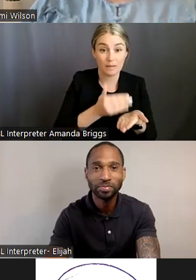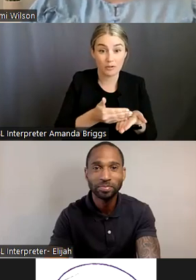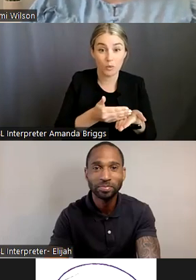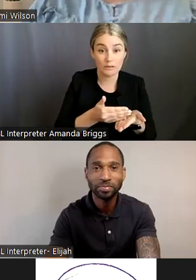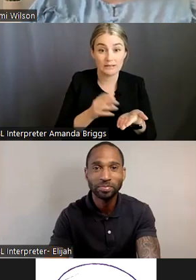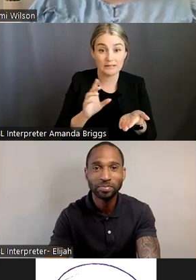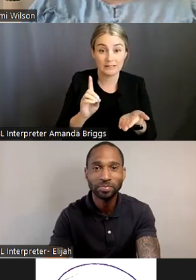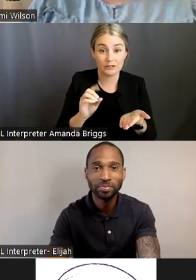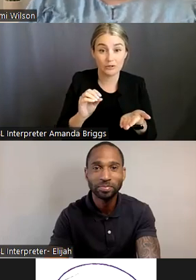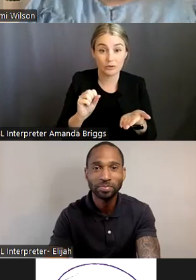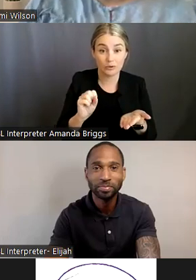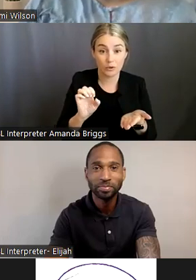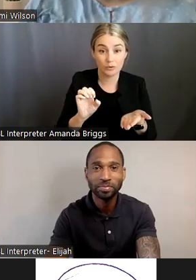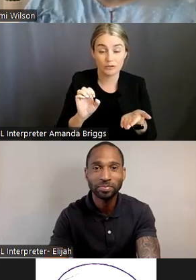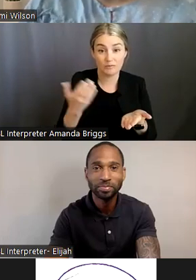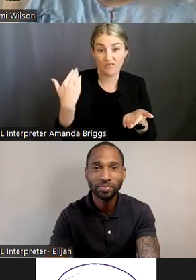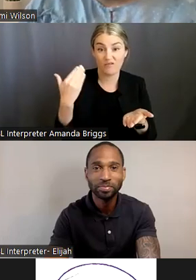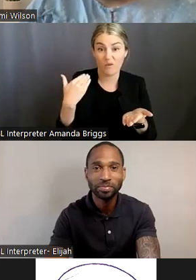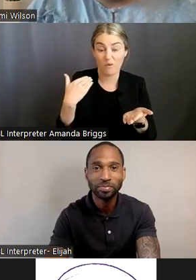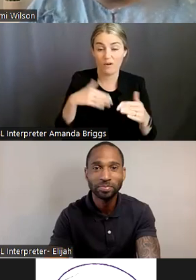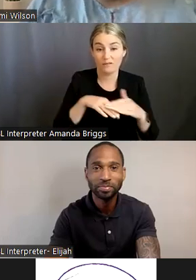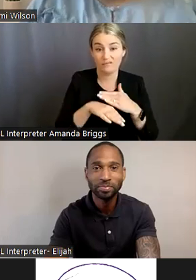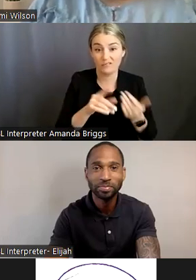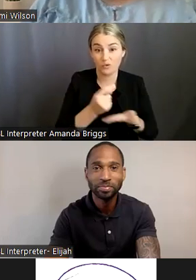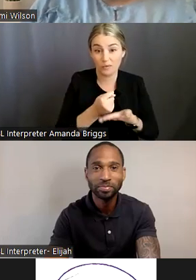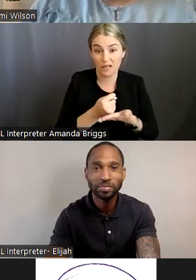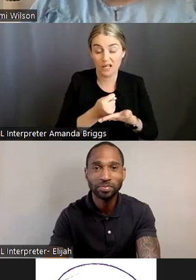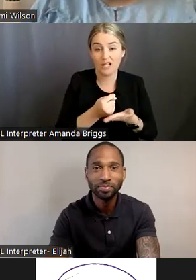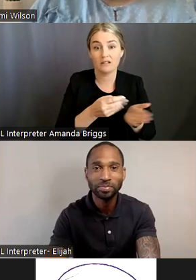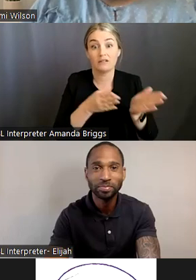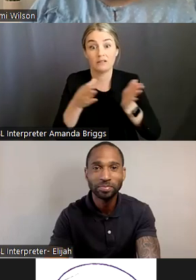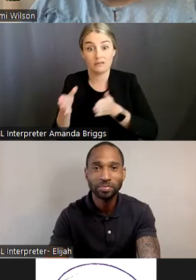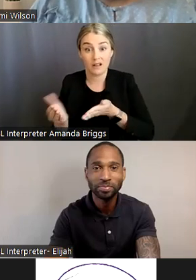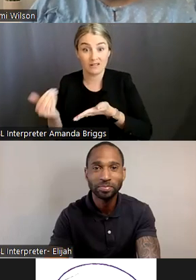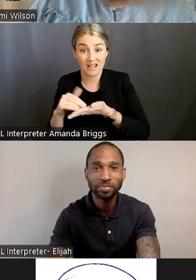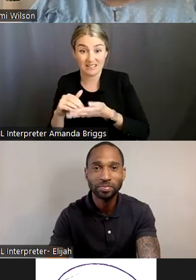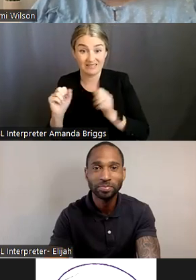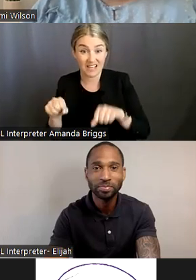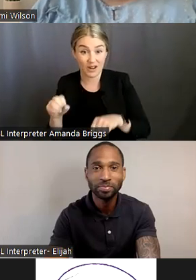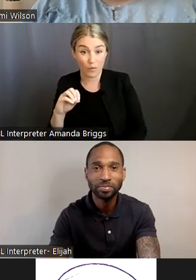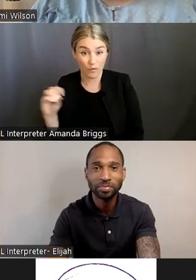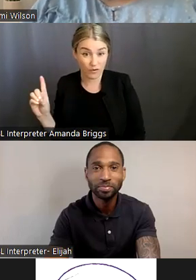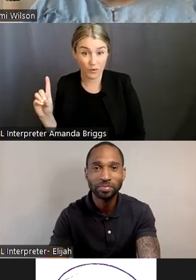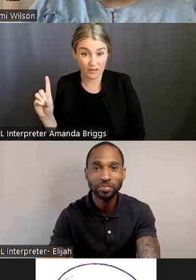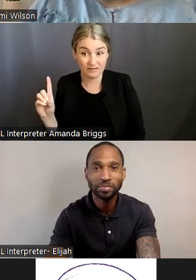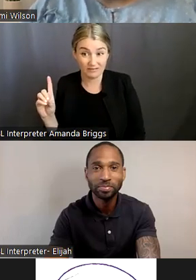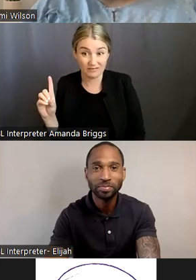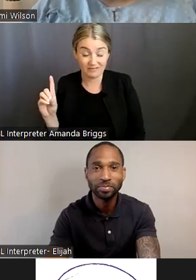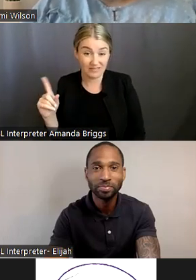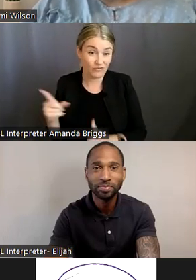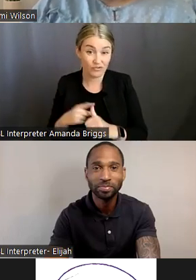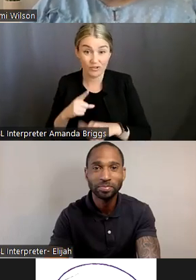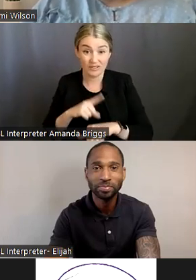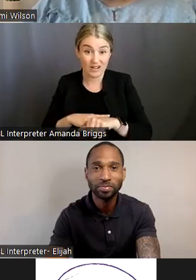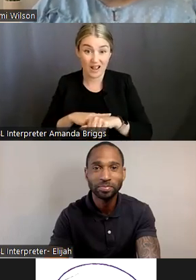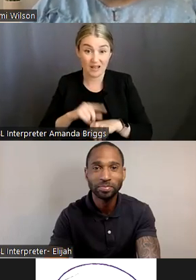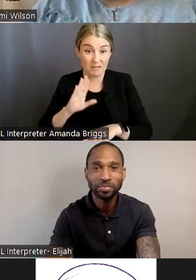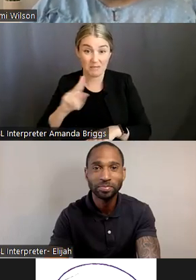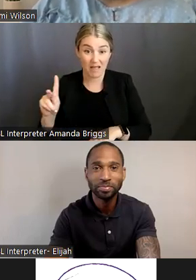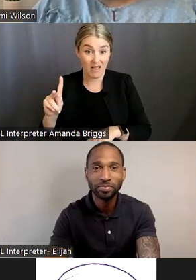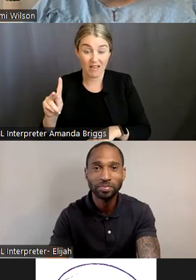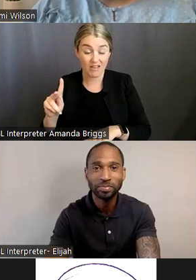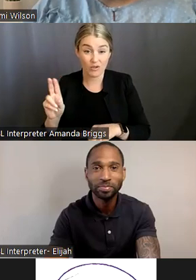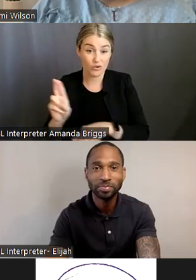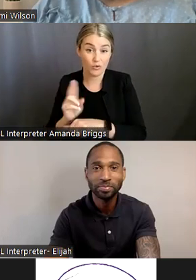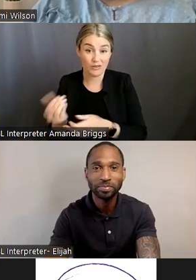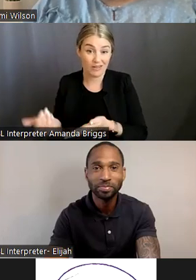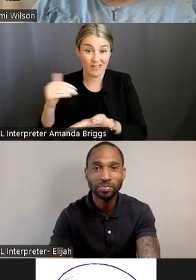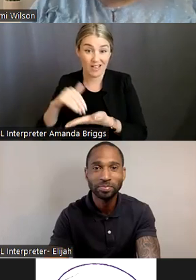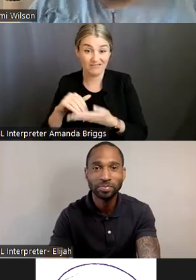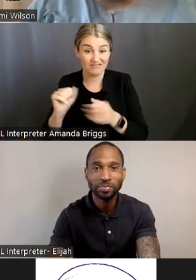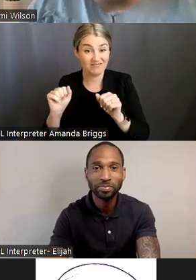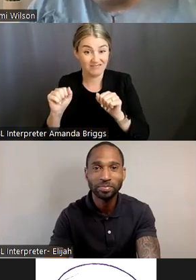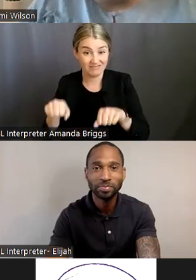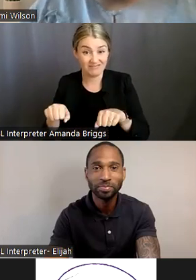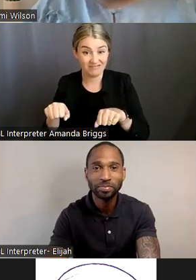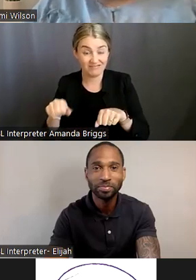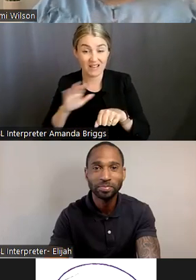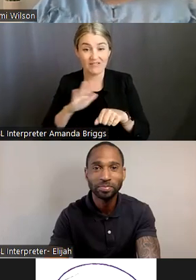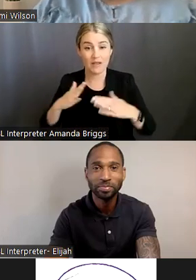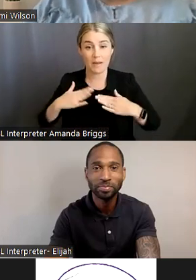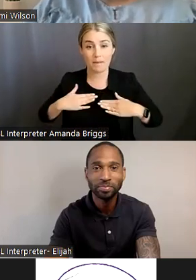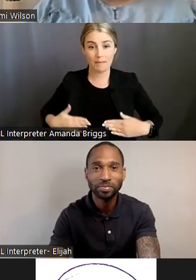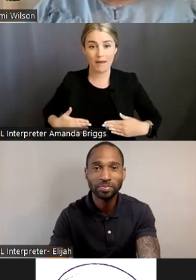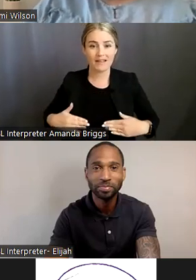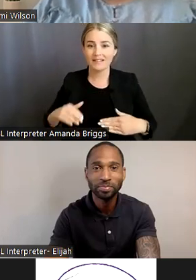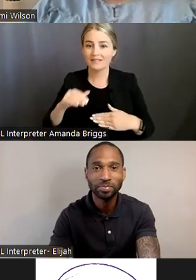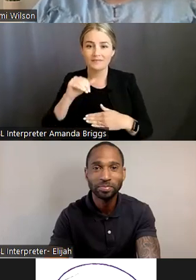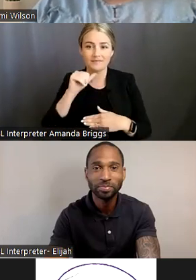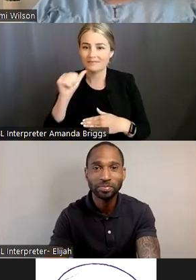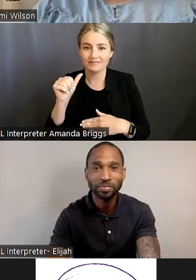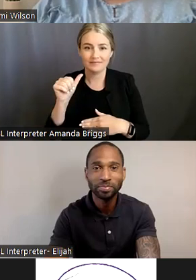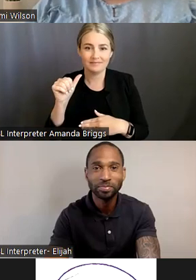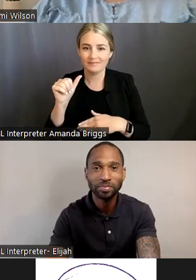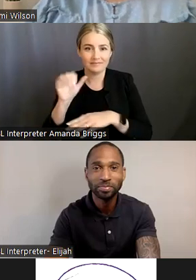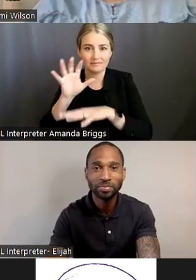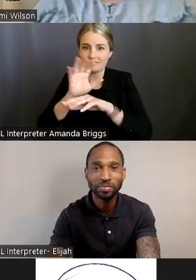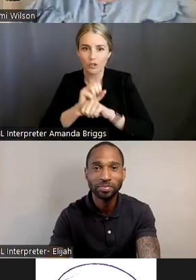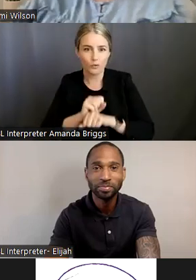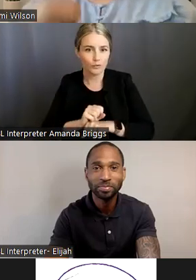They can overdose that first time using again, because their body is no longer used to